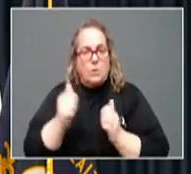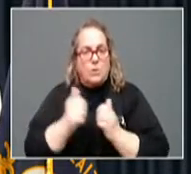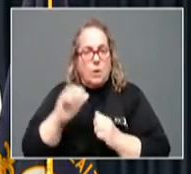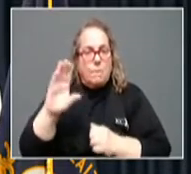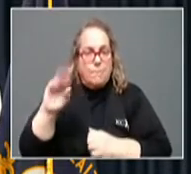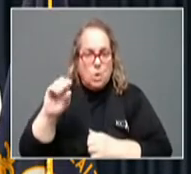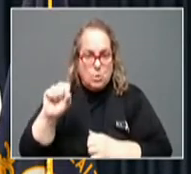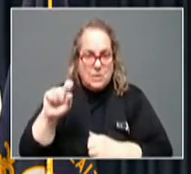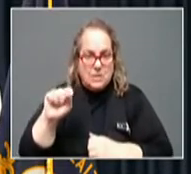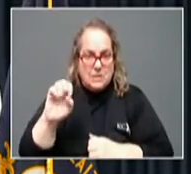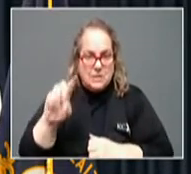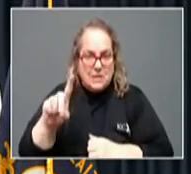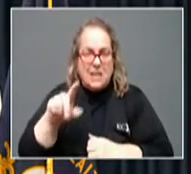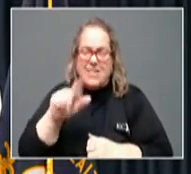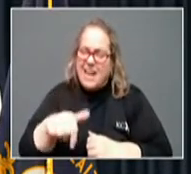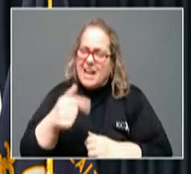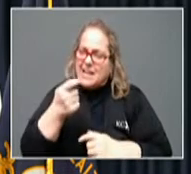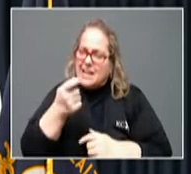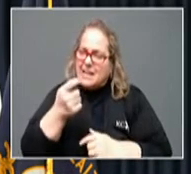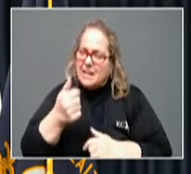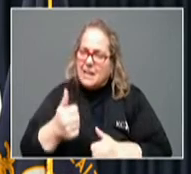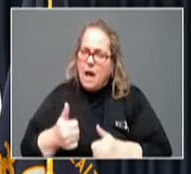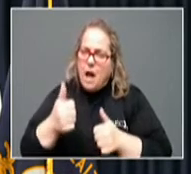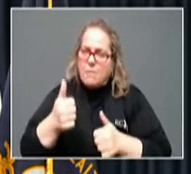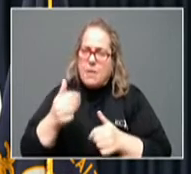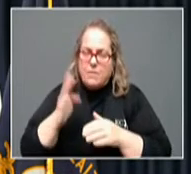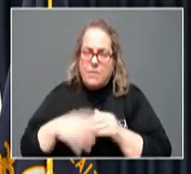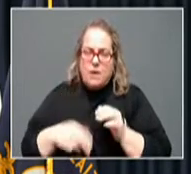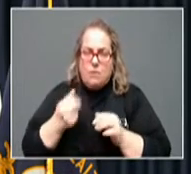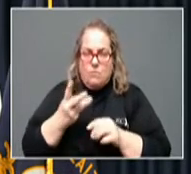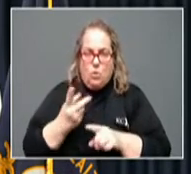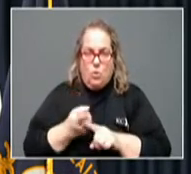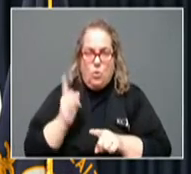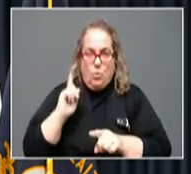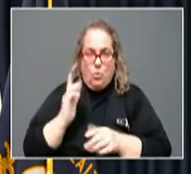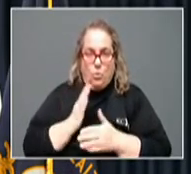little versus a couple of weekends before we have seen vaccinations